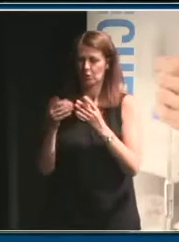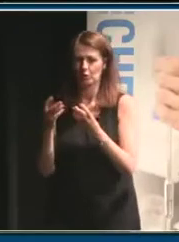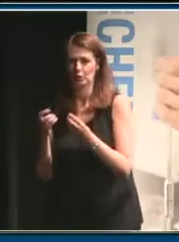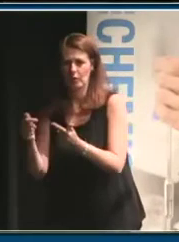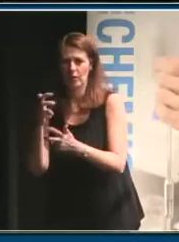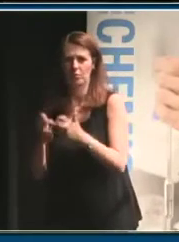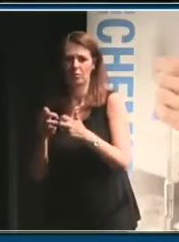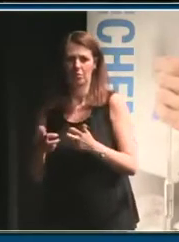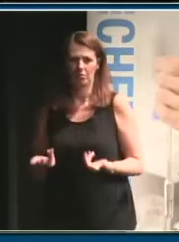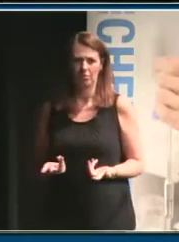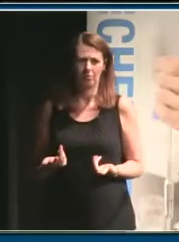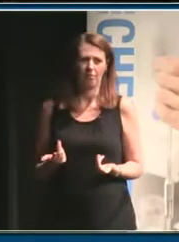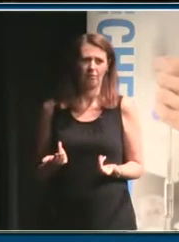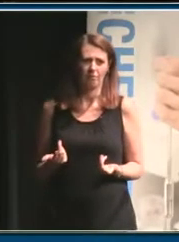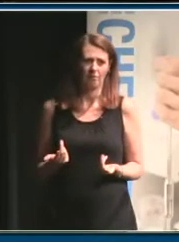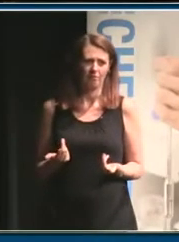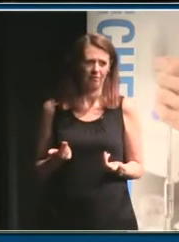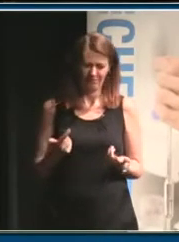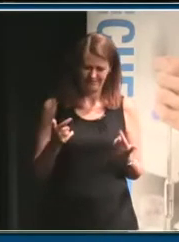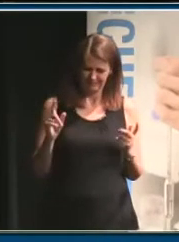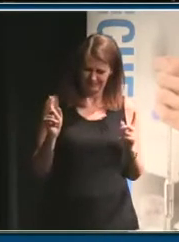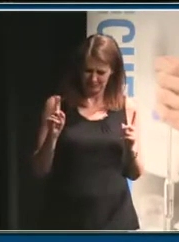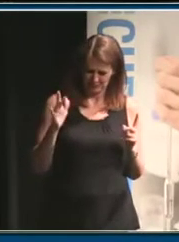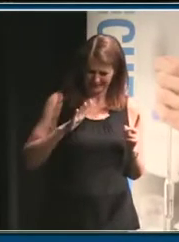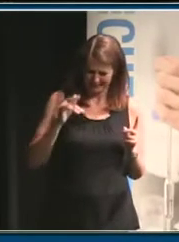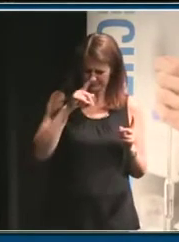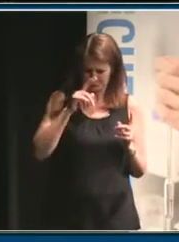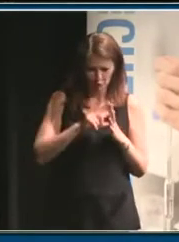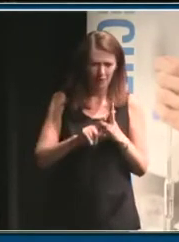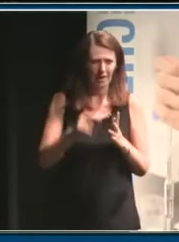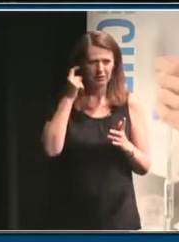know that's not what I want to do. That's not what we need people to do. We need people to focus on